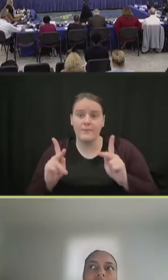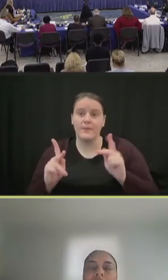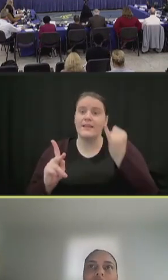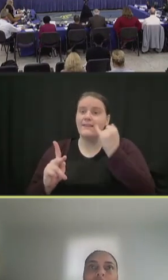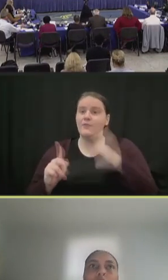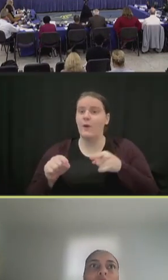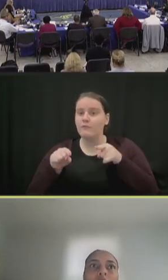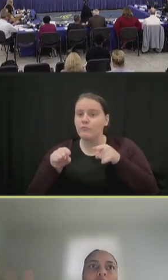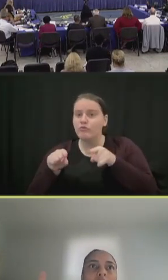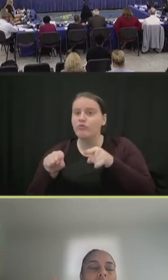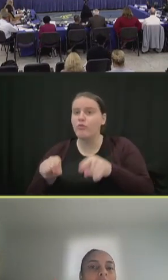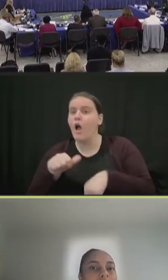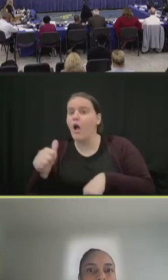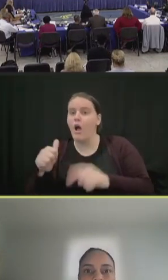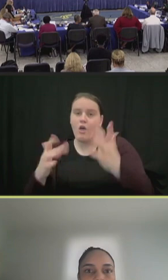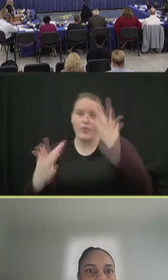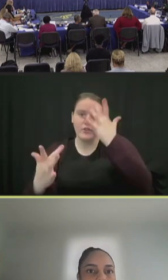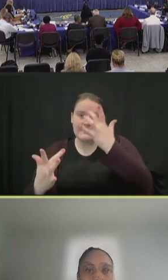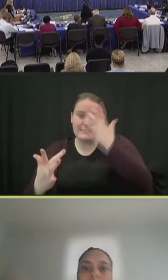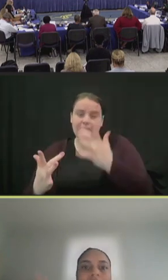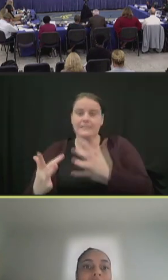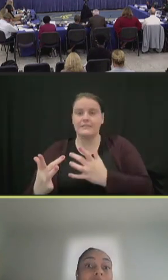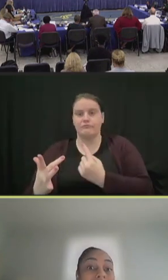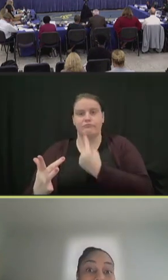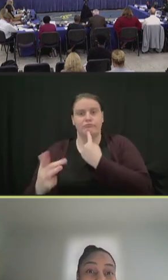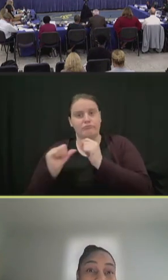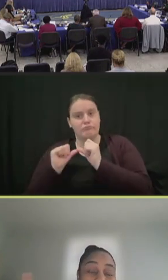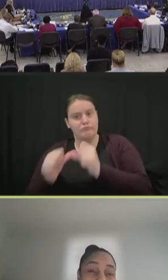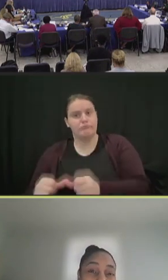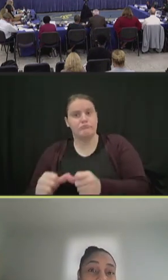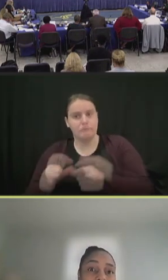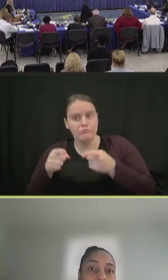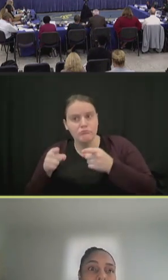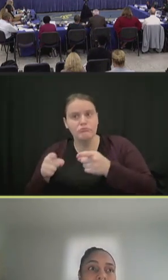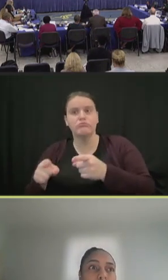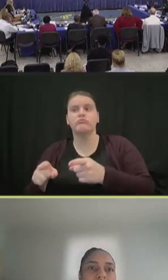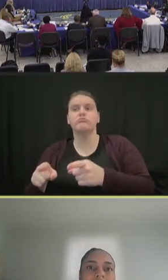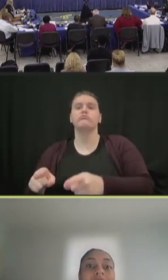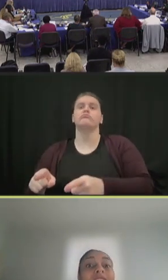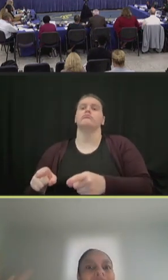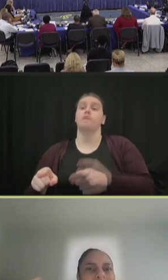conditions. And so, our animated videos have been tested and designed in a way to really